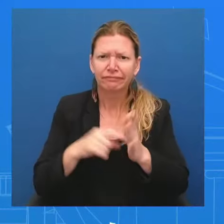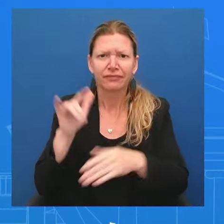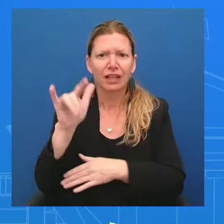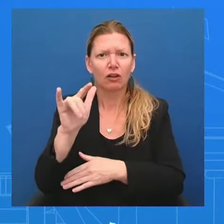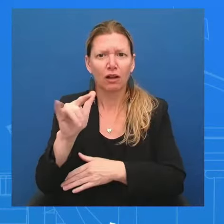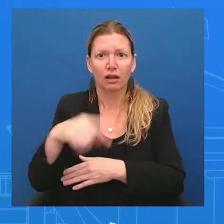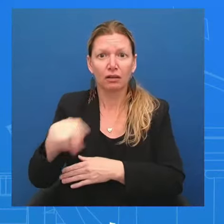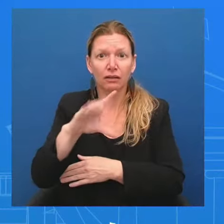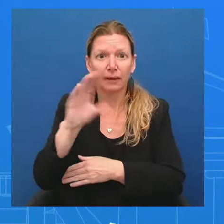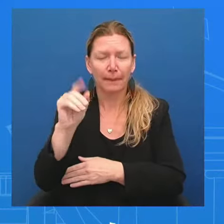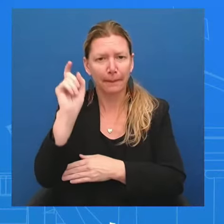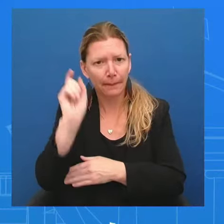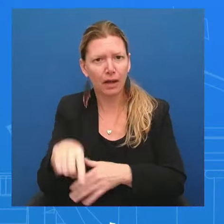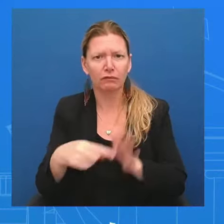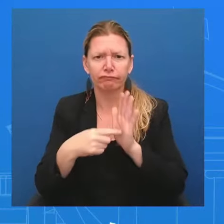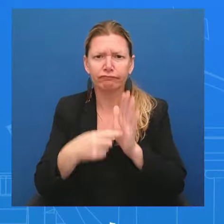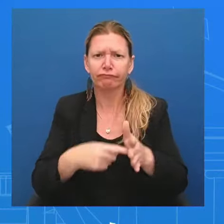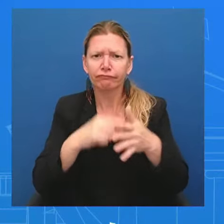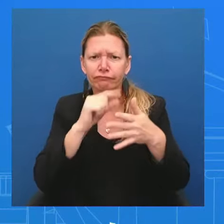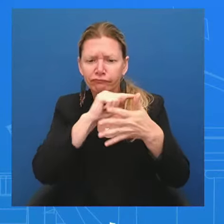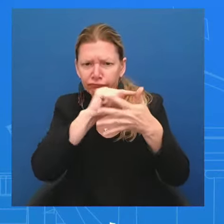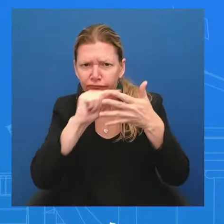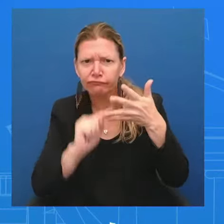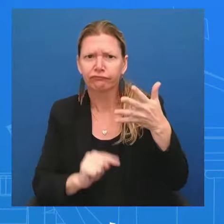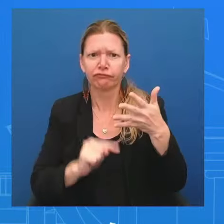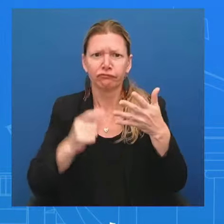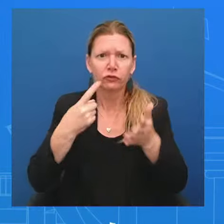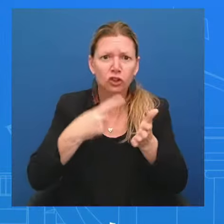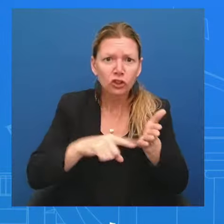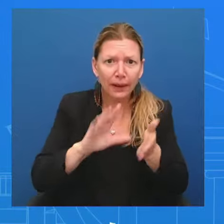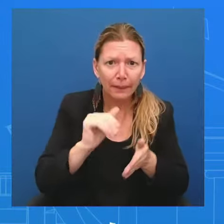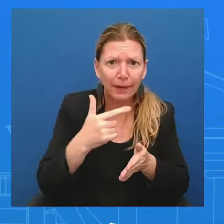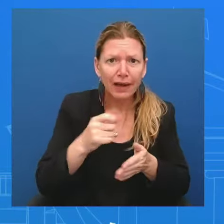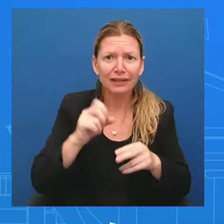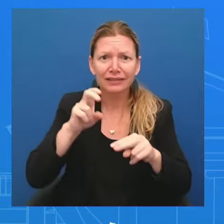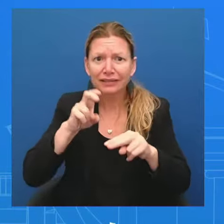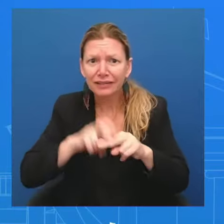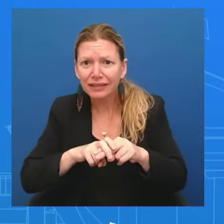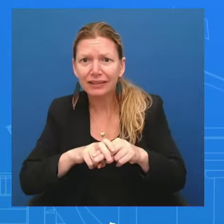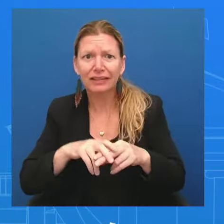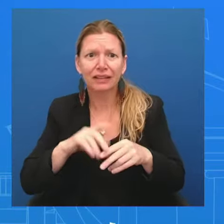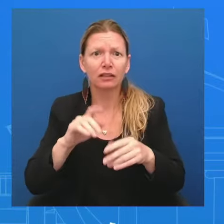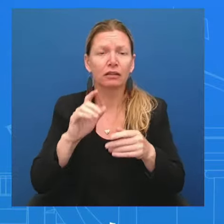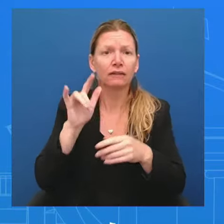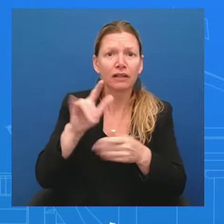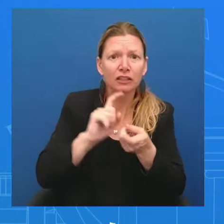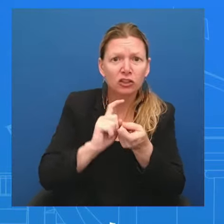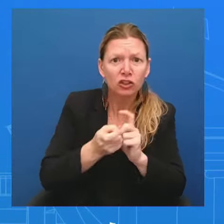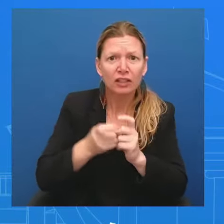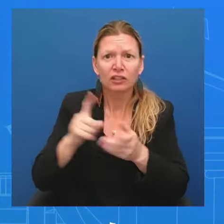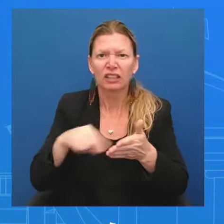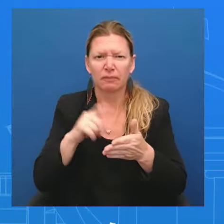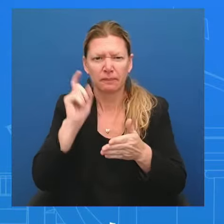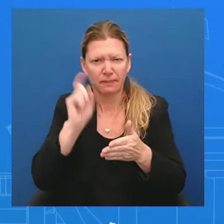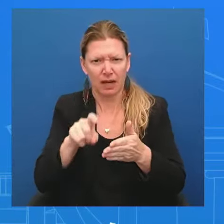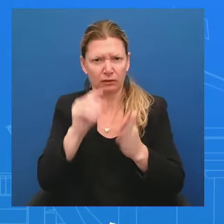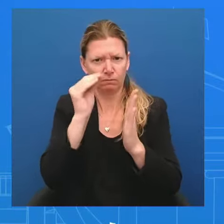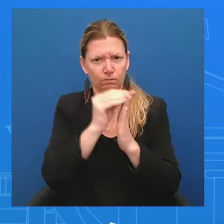which will save consumers half a billion dollars a year. Two airlines, Spirit and Frontier